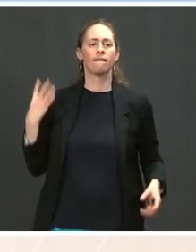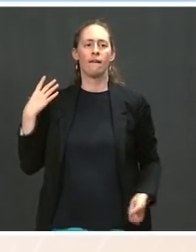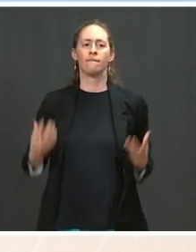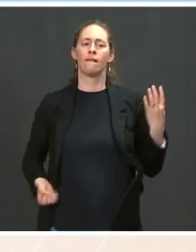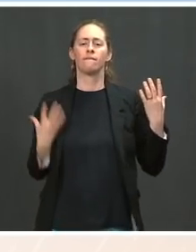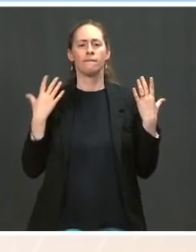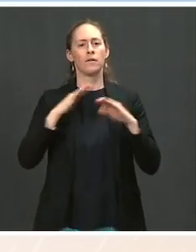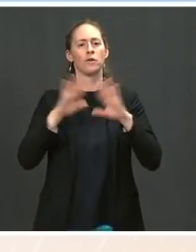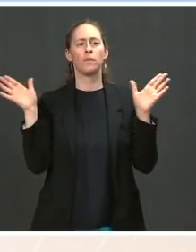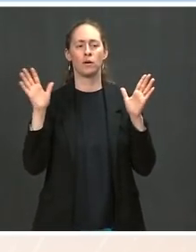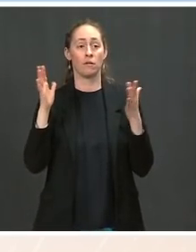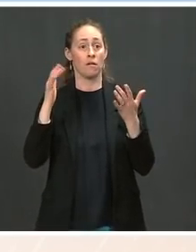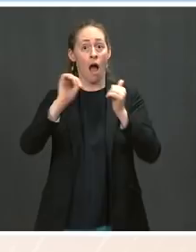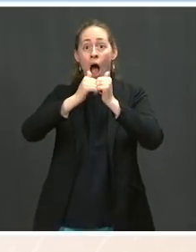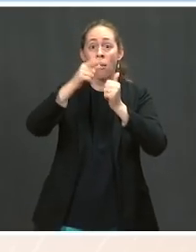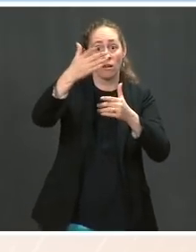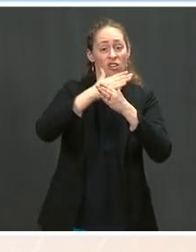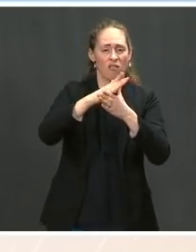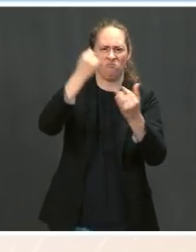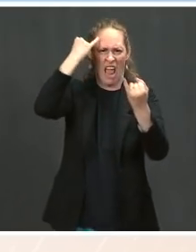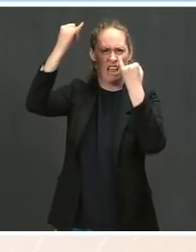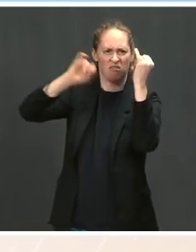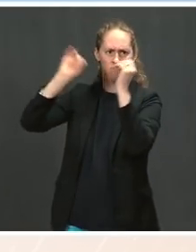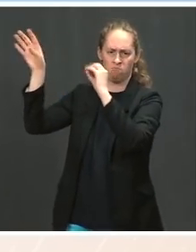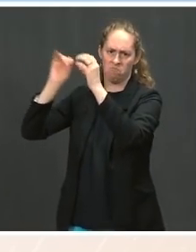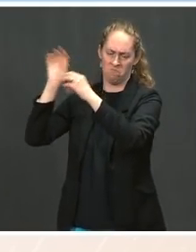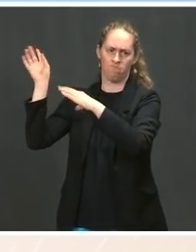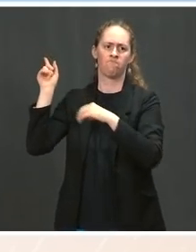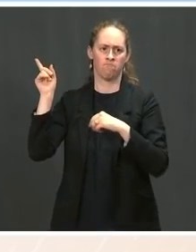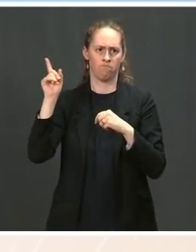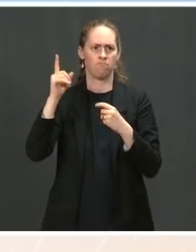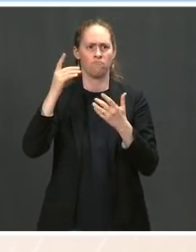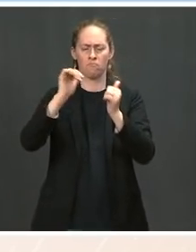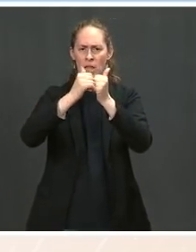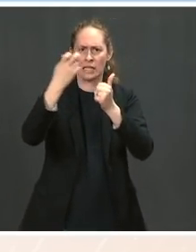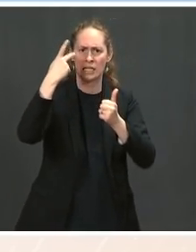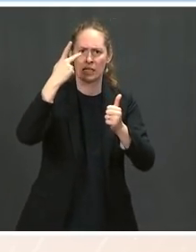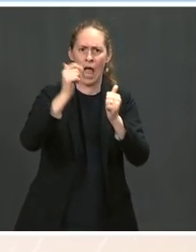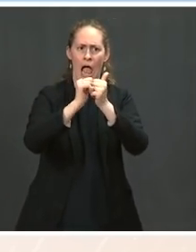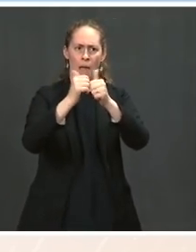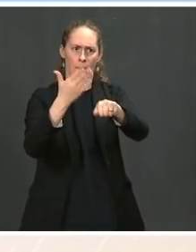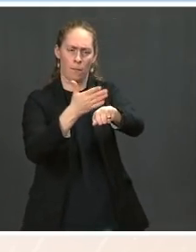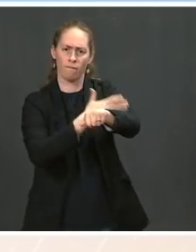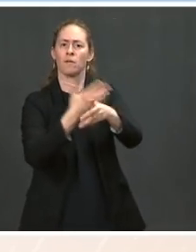concerns they have, in some cases; and what they'd like to see happen. We're working very closely with them on moving